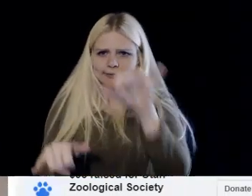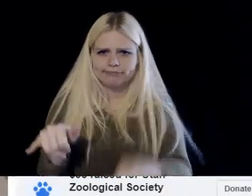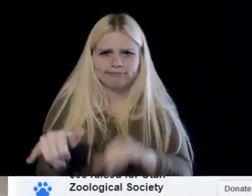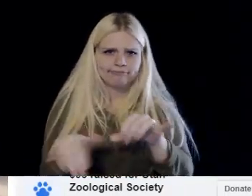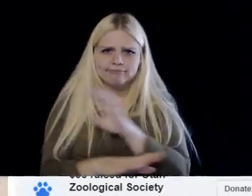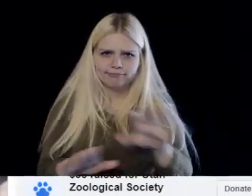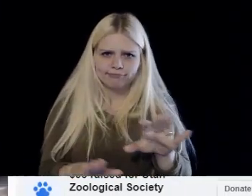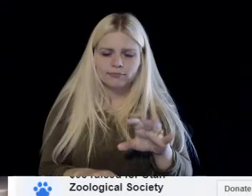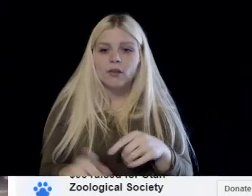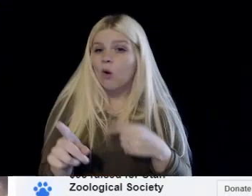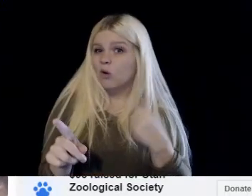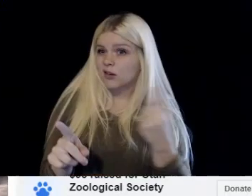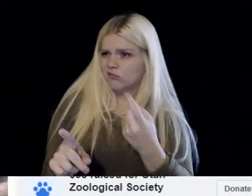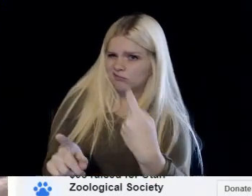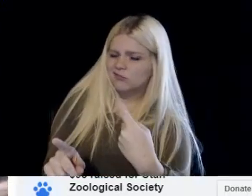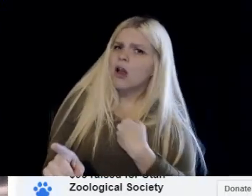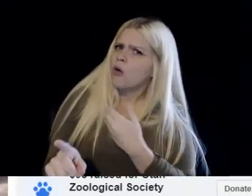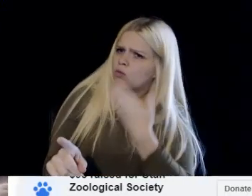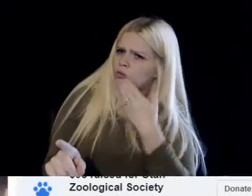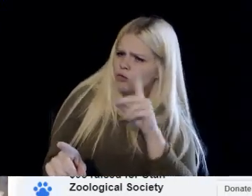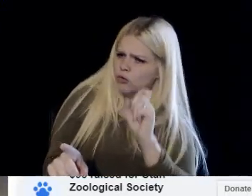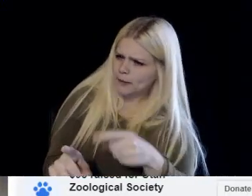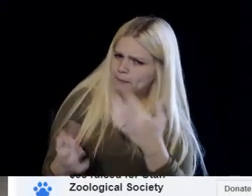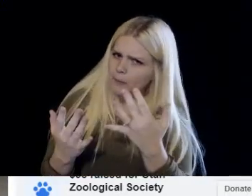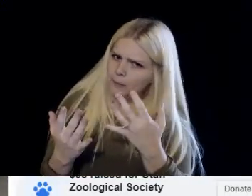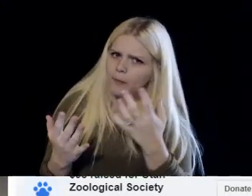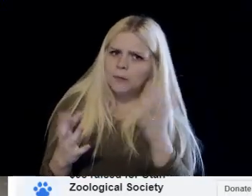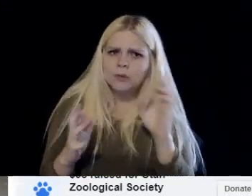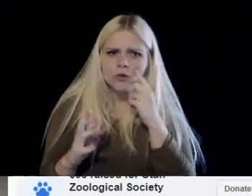She's kind of getting the treats ready. We don't want a mutiny on our hands if